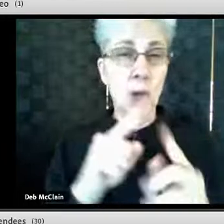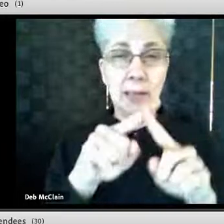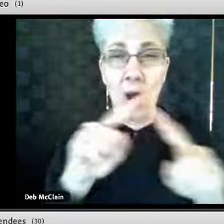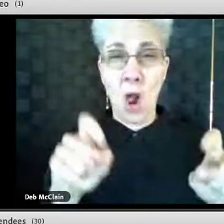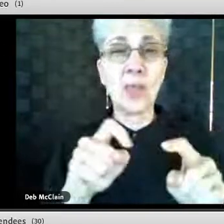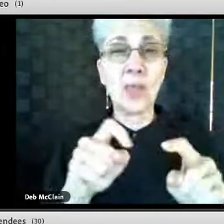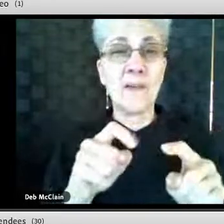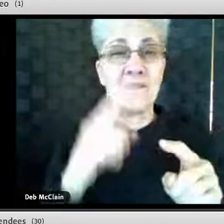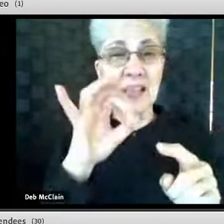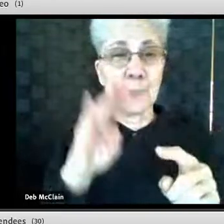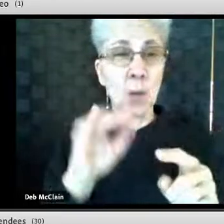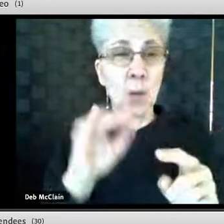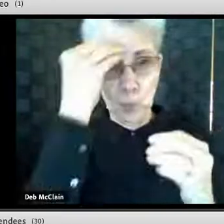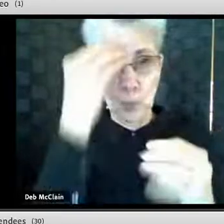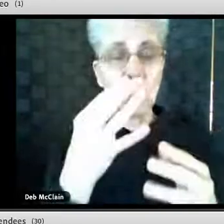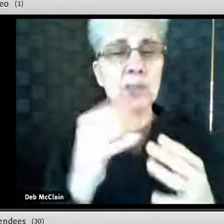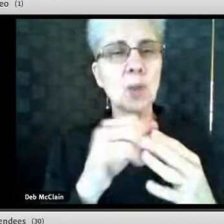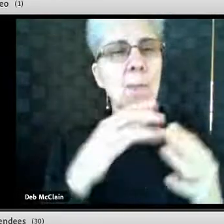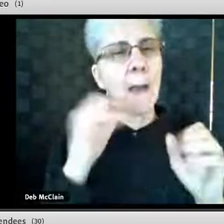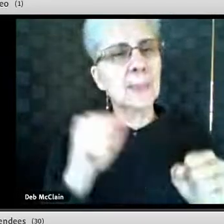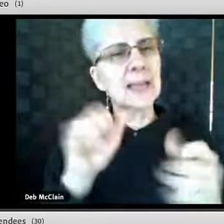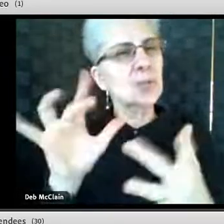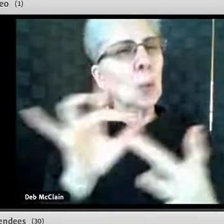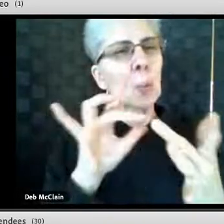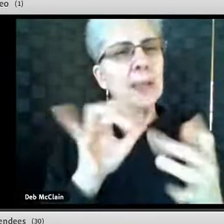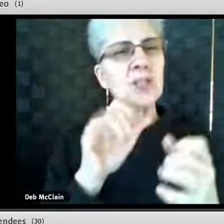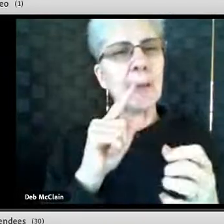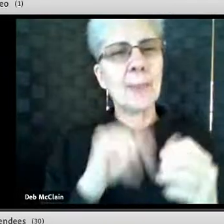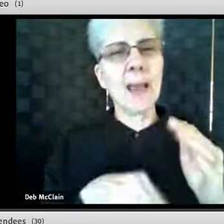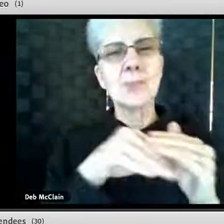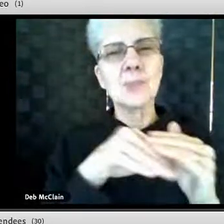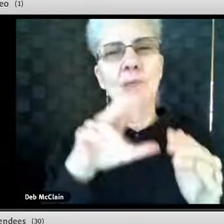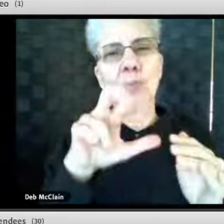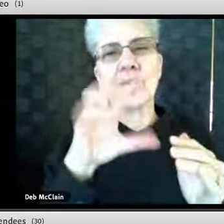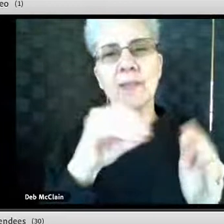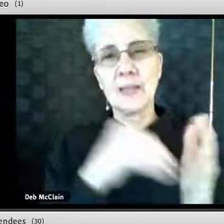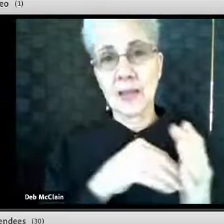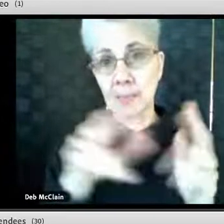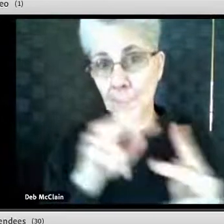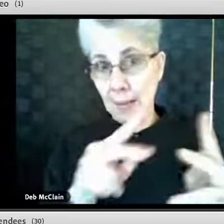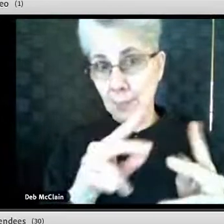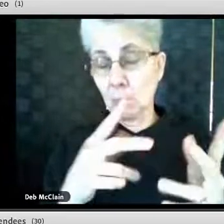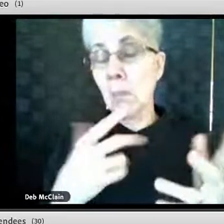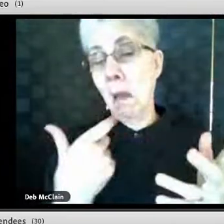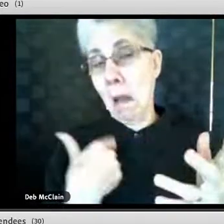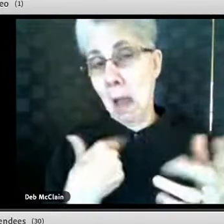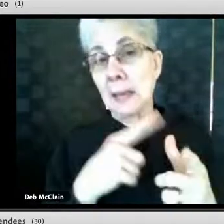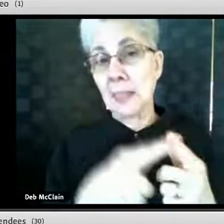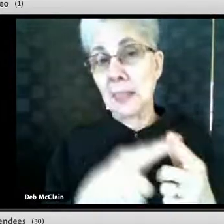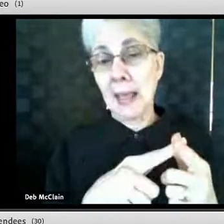as we have all heard in all of the Facebook news, so my potential reach can be up to 350,000 people.